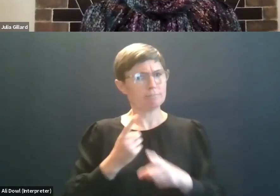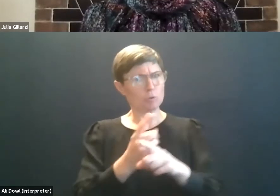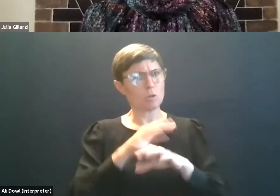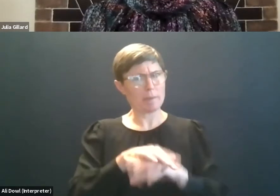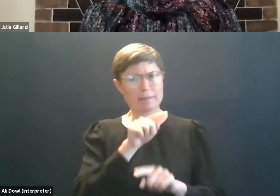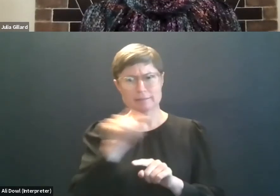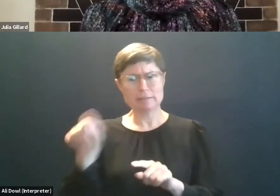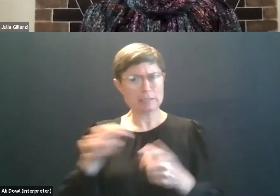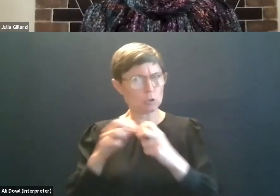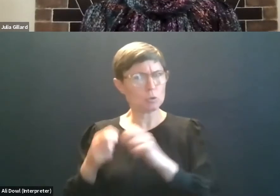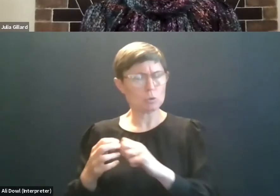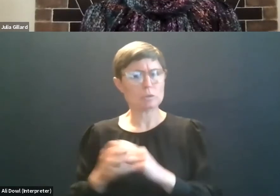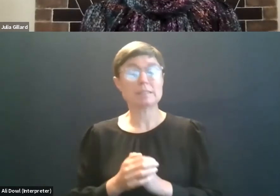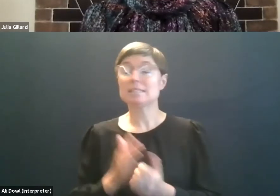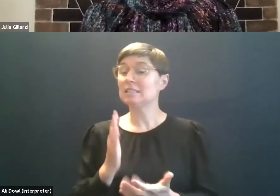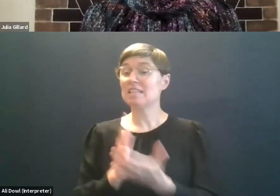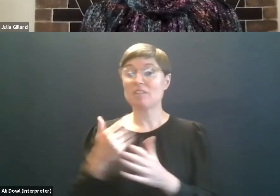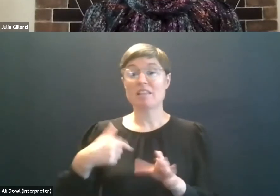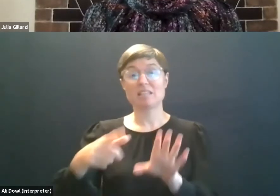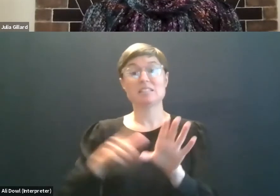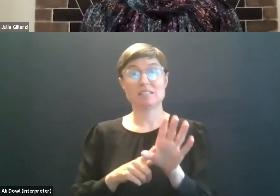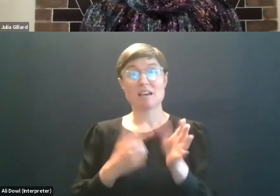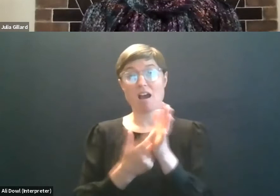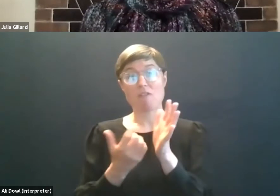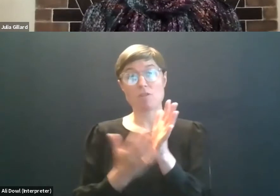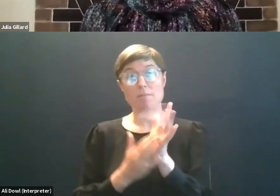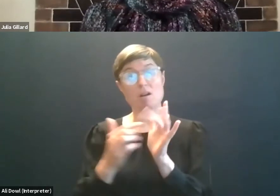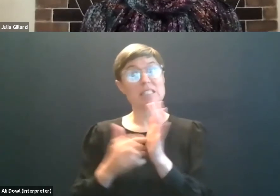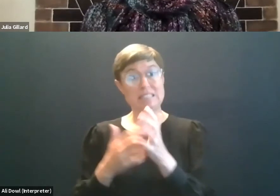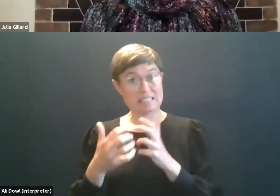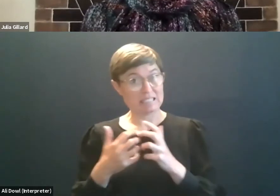Certainly this year for RMIT we sort of had to put them front and centre because I think